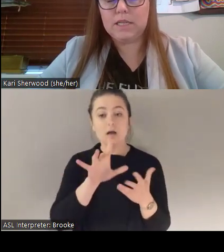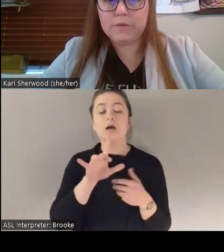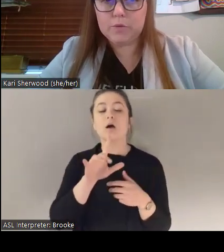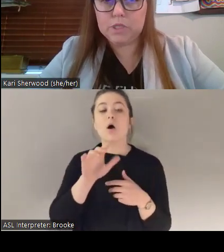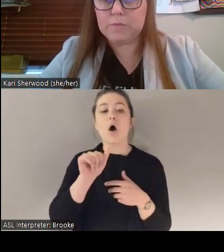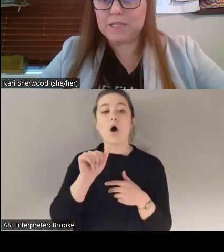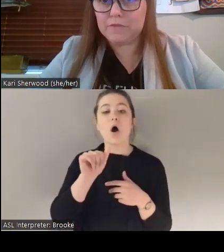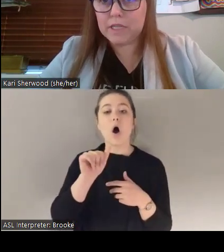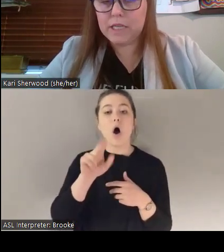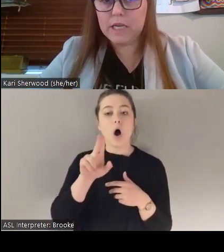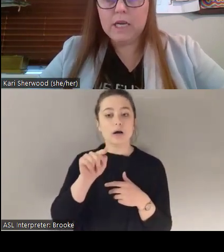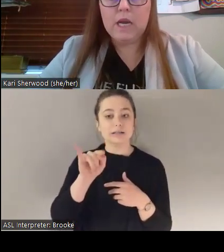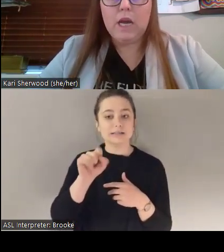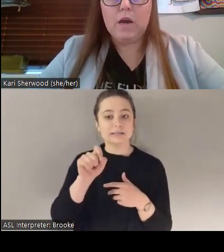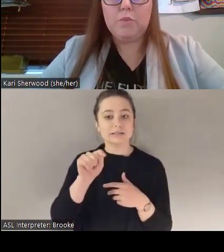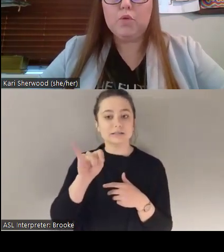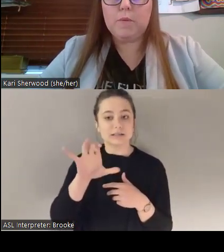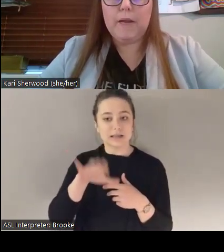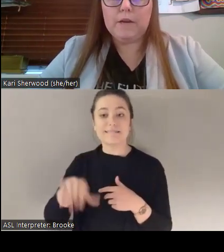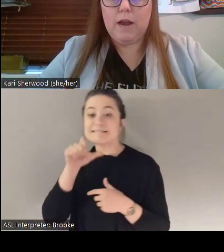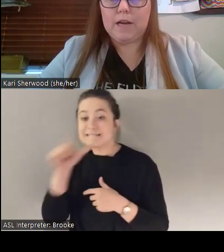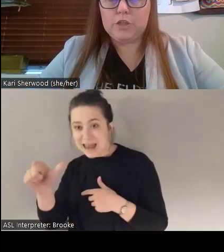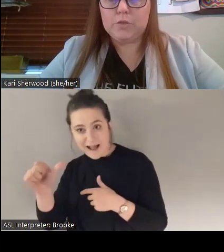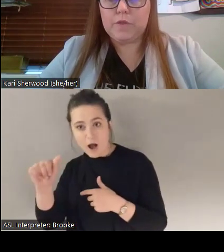individuals specifically both rate interactions with